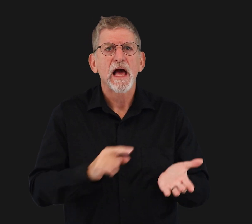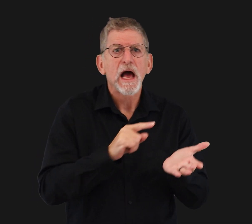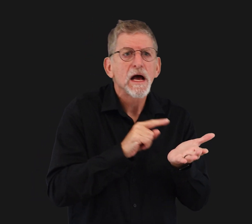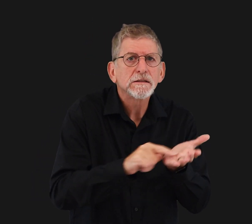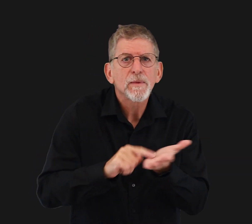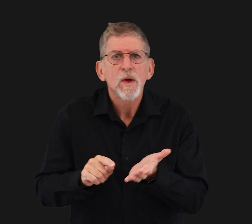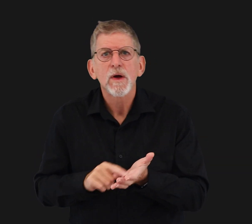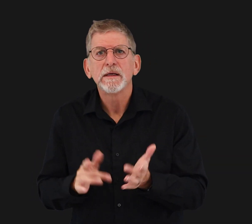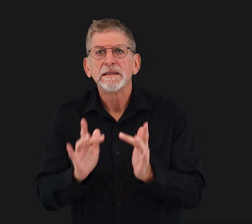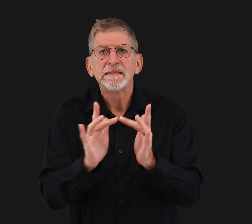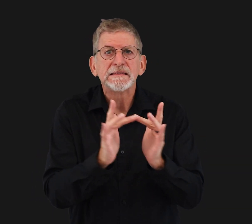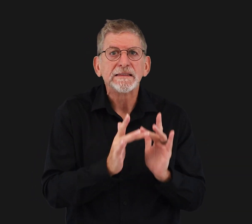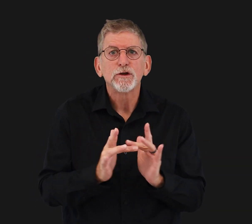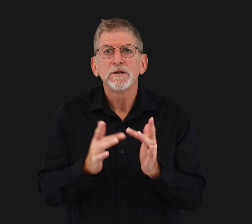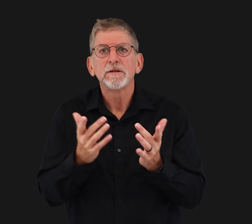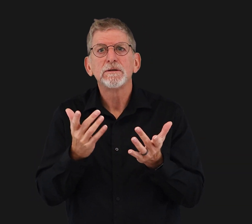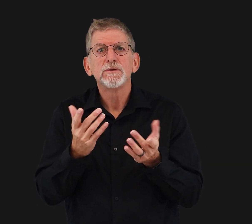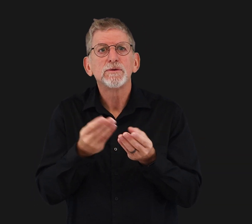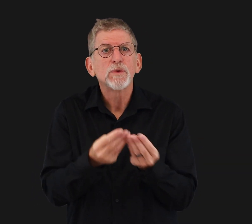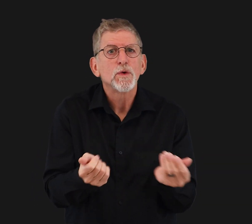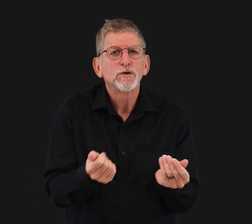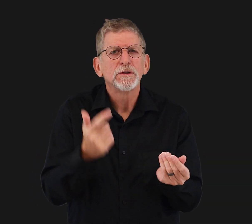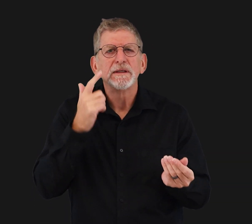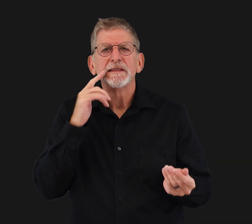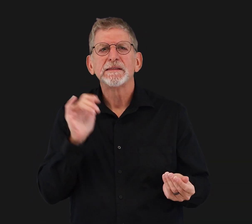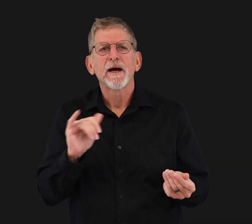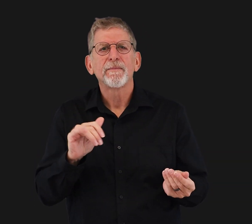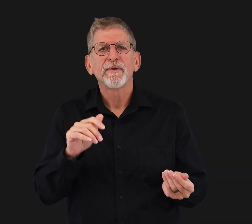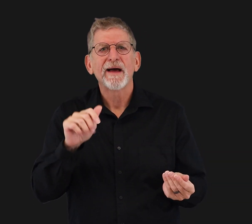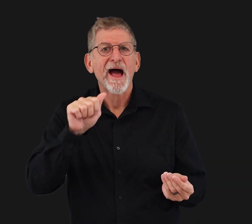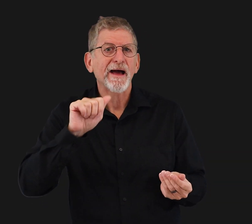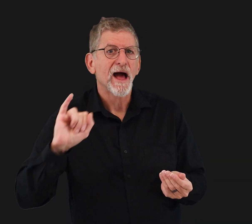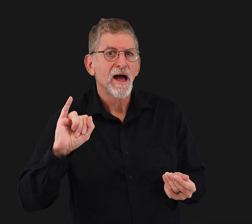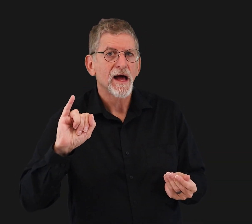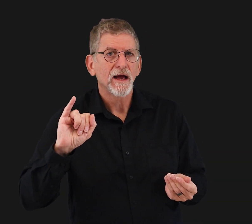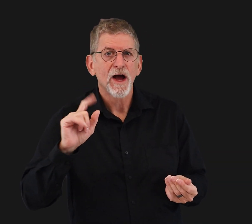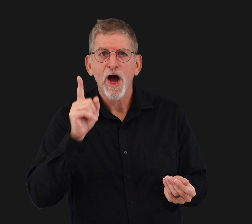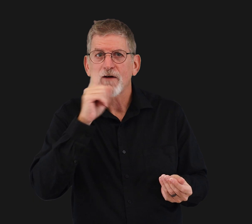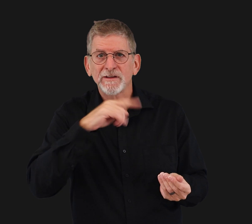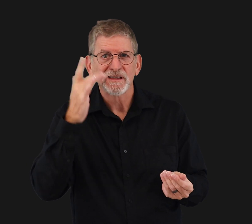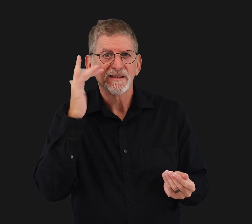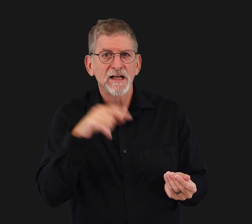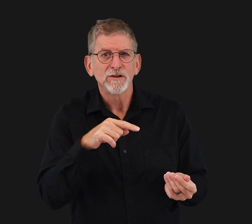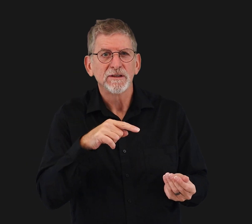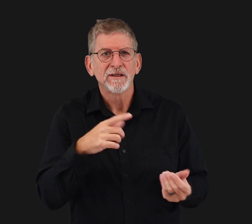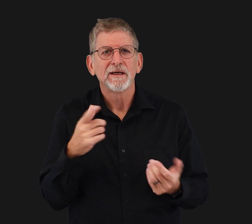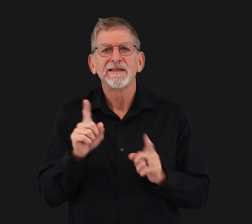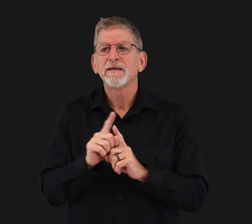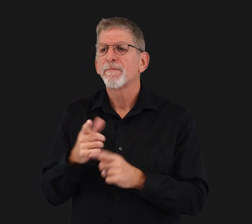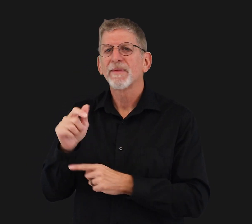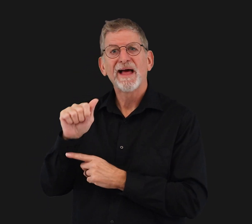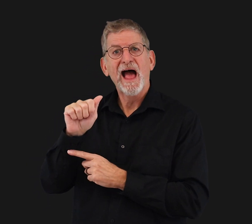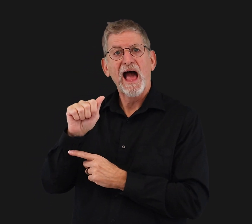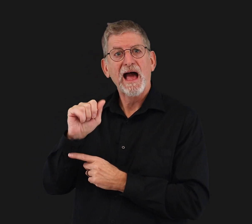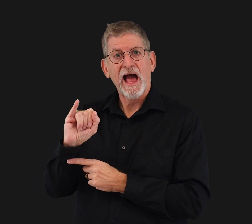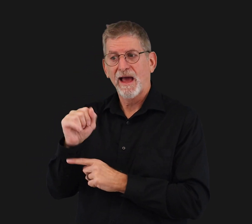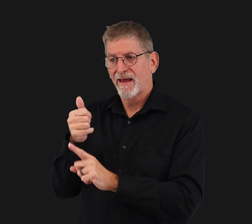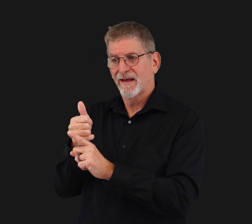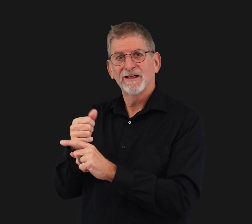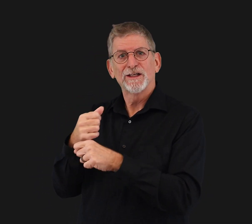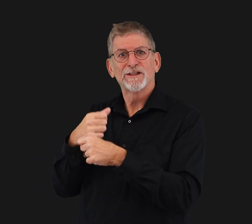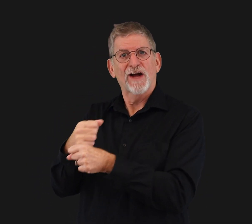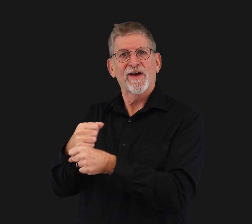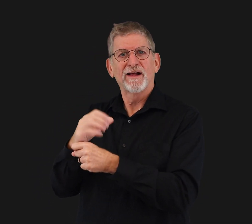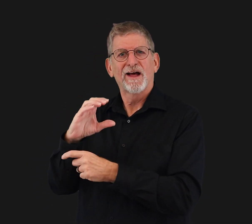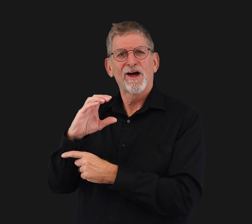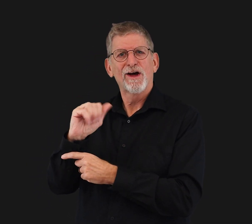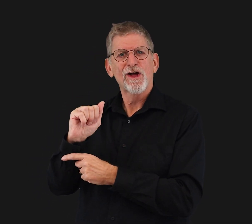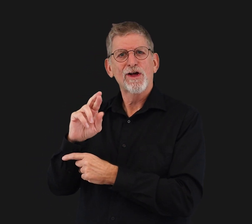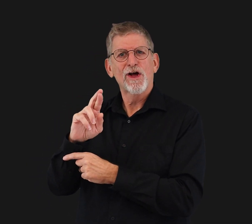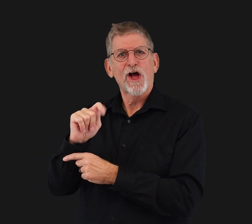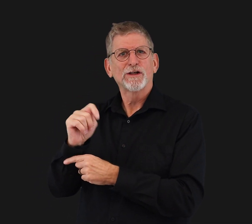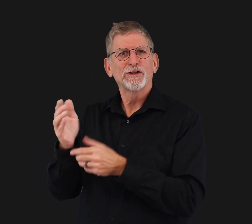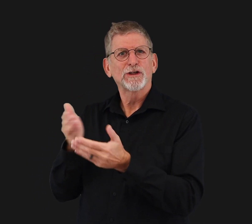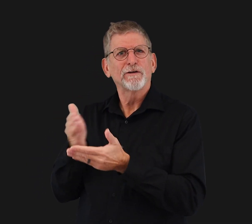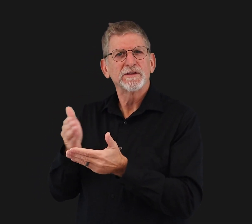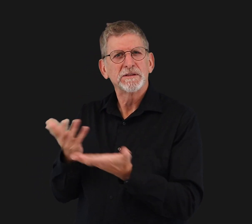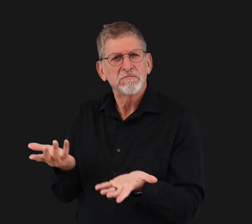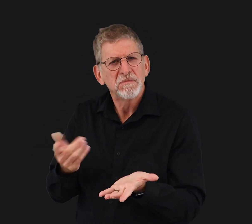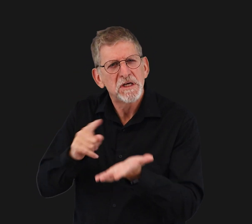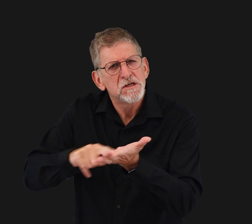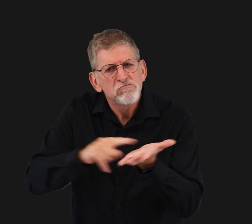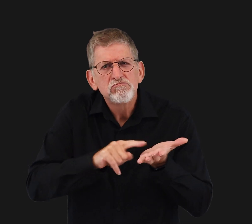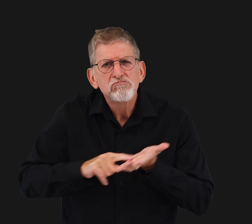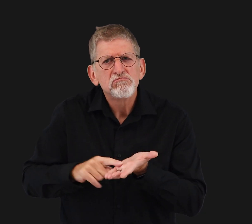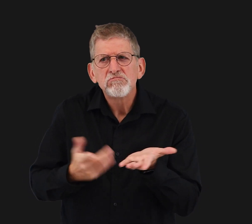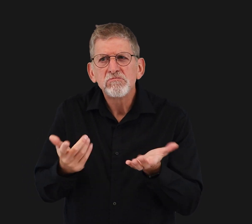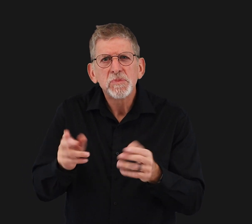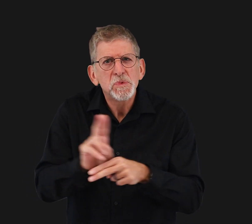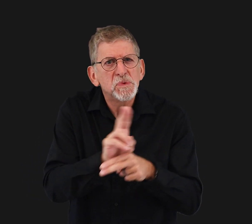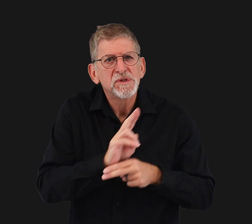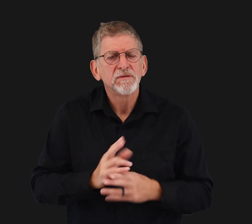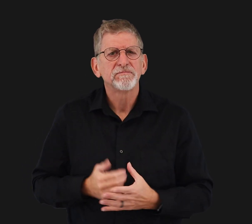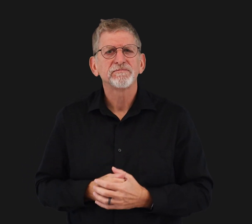• Exploring digital solutions such as use of artificial intelligence (AI) (e.g., AI-generated CART services)